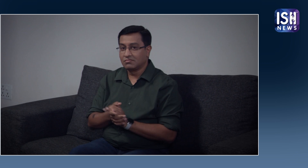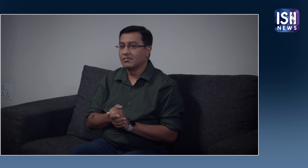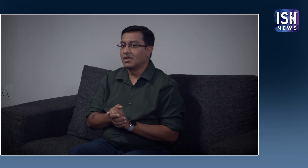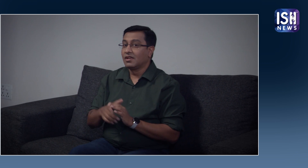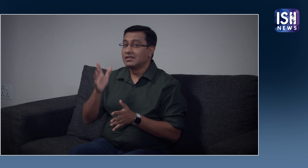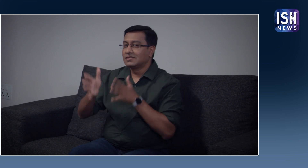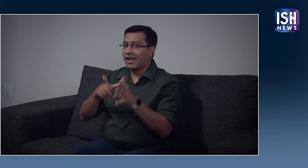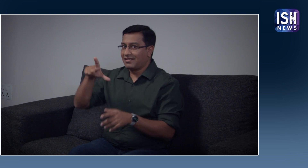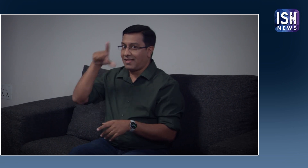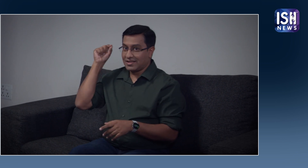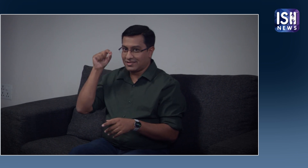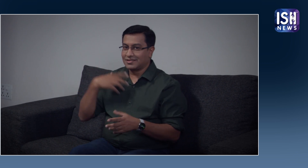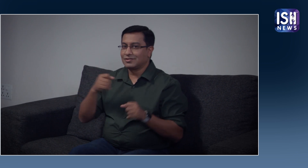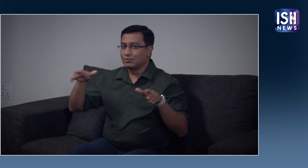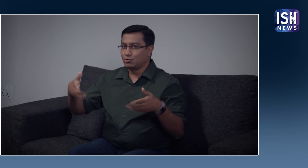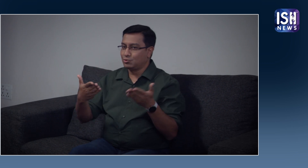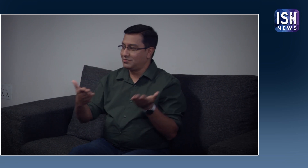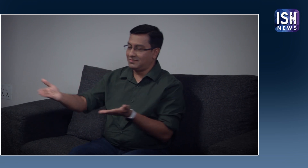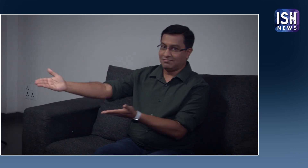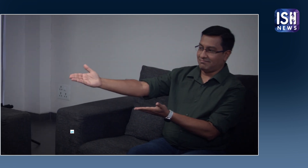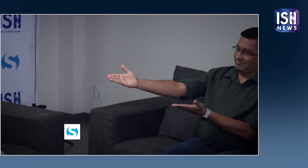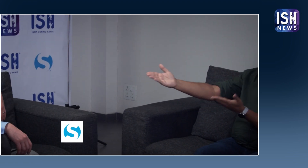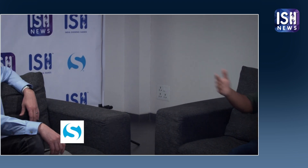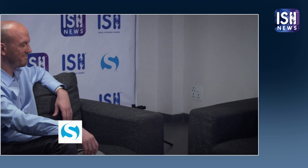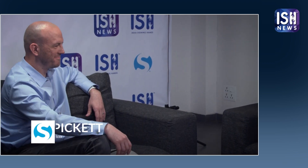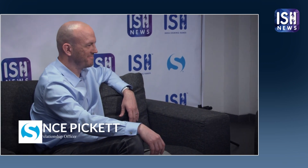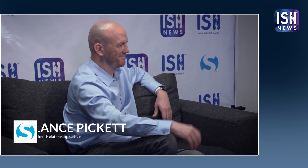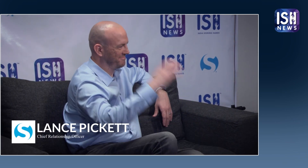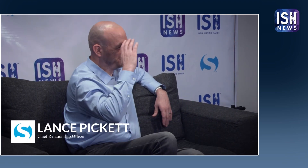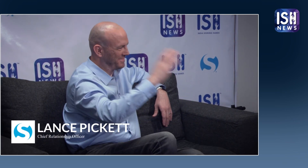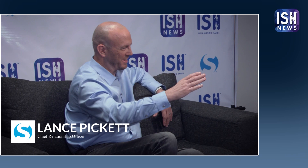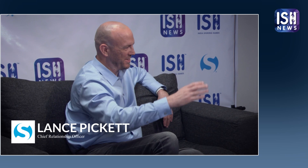This is his Sign Name, and let me introduce him. Hello!